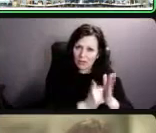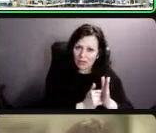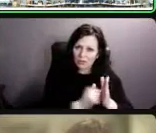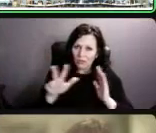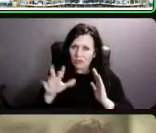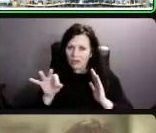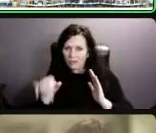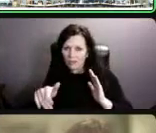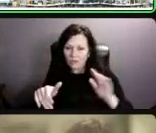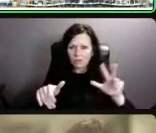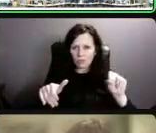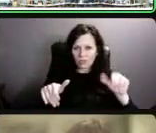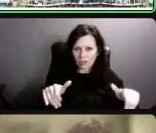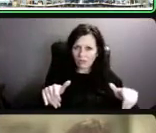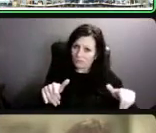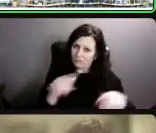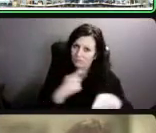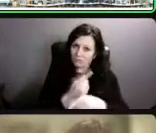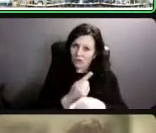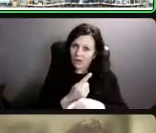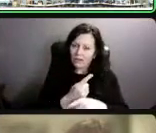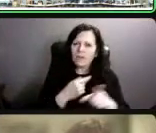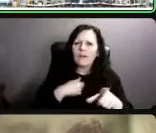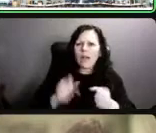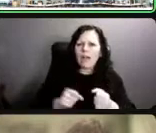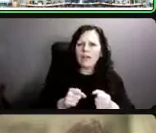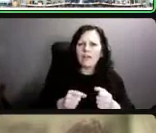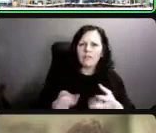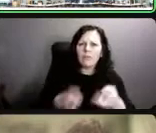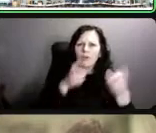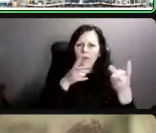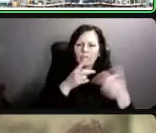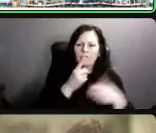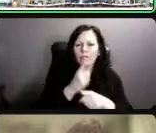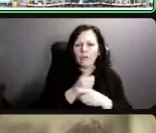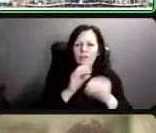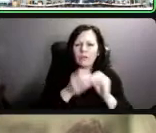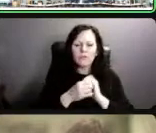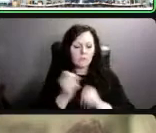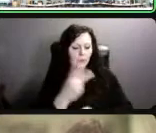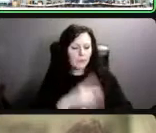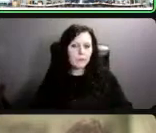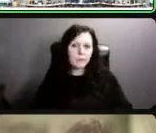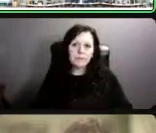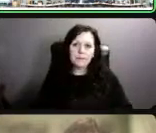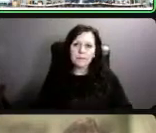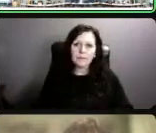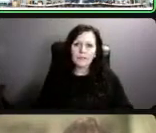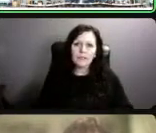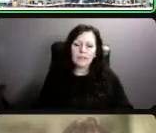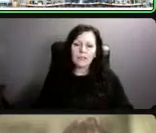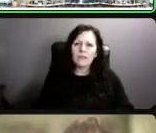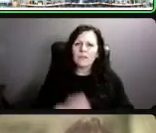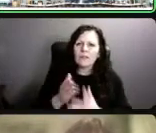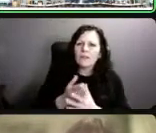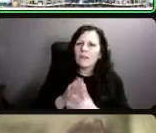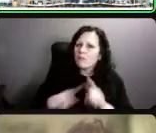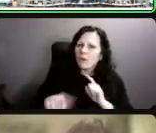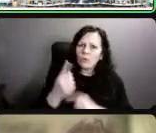CUSTOMERS AND ROUGHLY THIRTY THOUSAND COMMERCIAL ACCOUNTS.